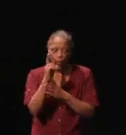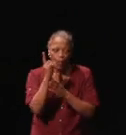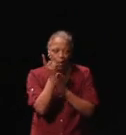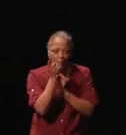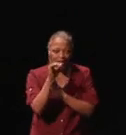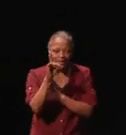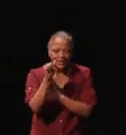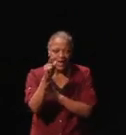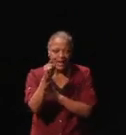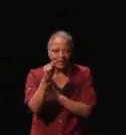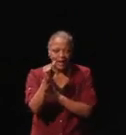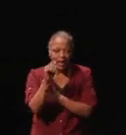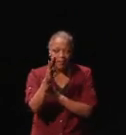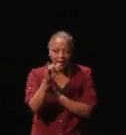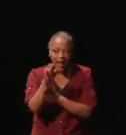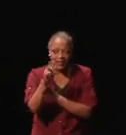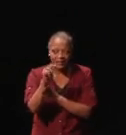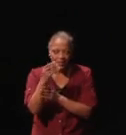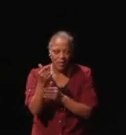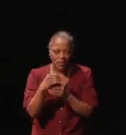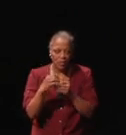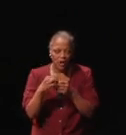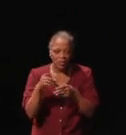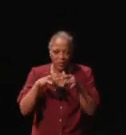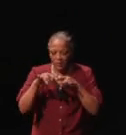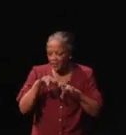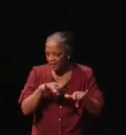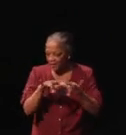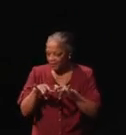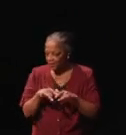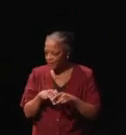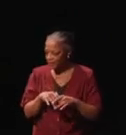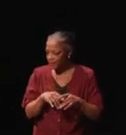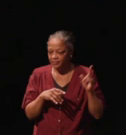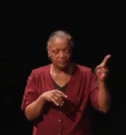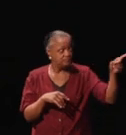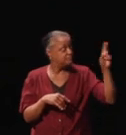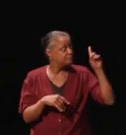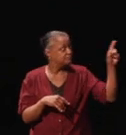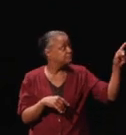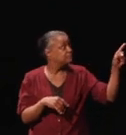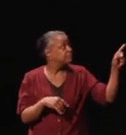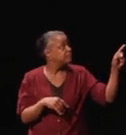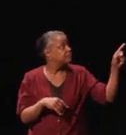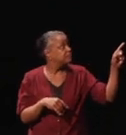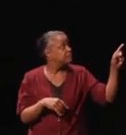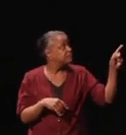You might want to play this back. Web stuff's great. Special features we put in with Atari.